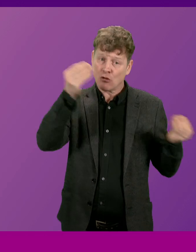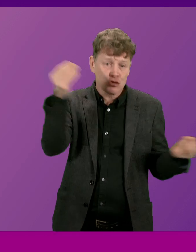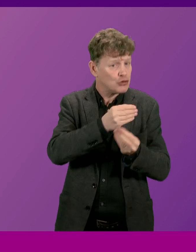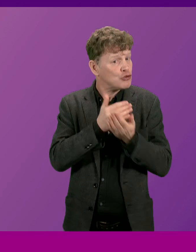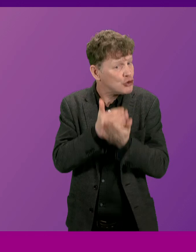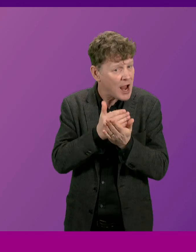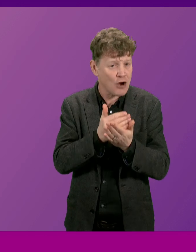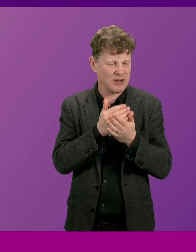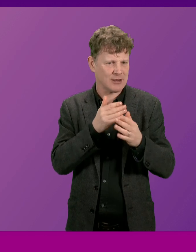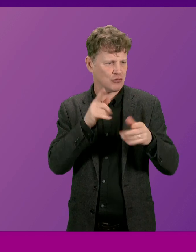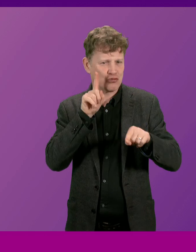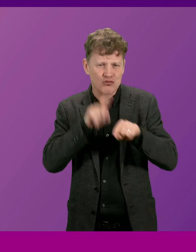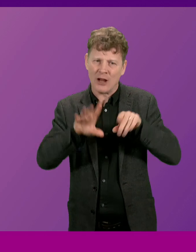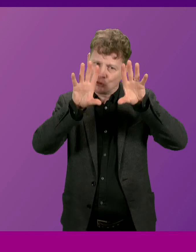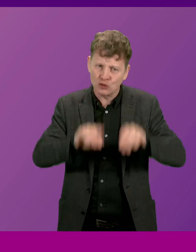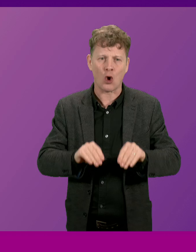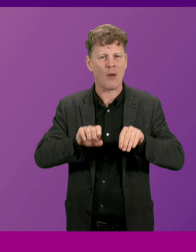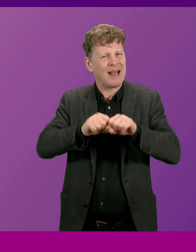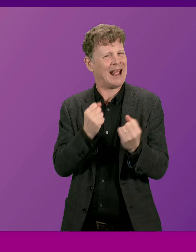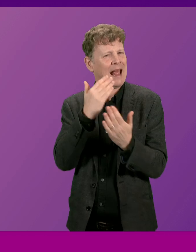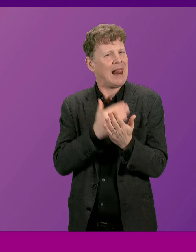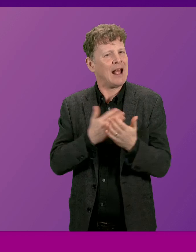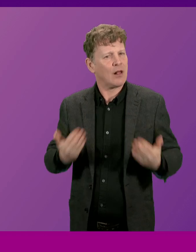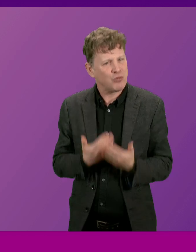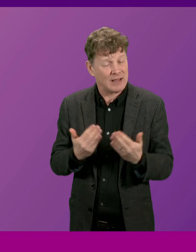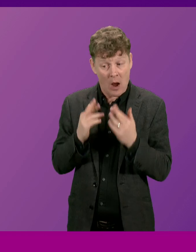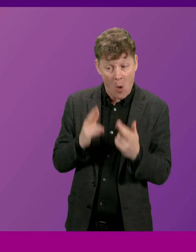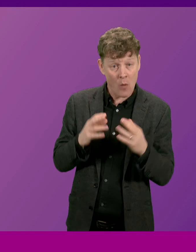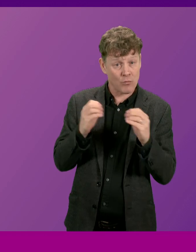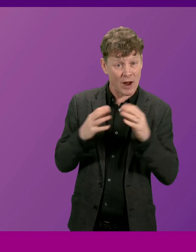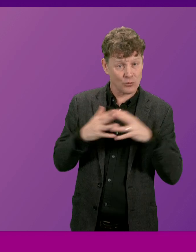breeding and smuggling of puppies. I hope that that assures Mr Whittle that there